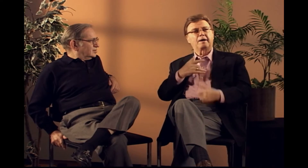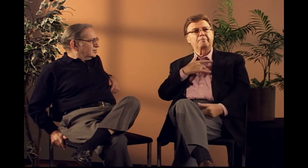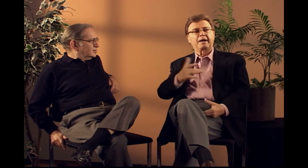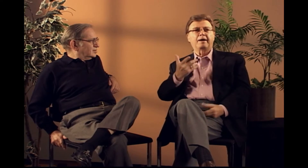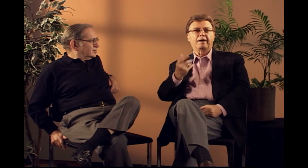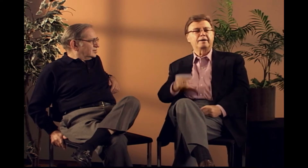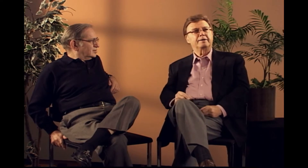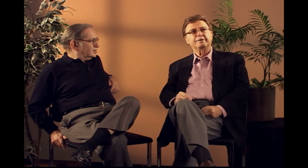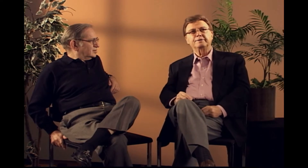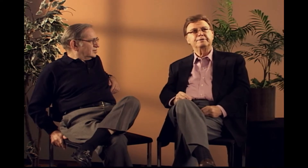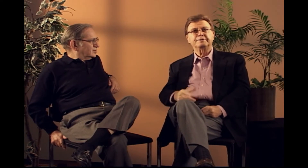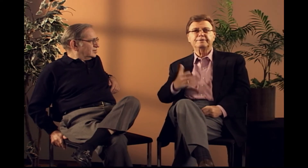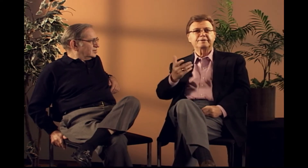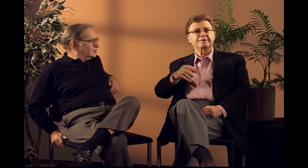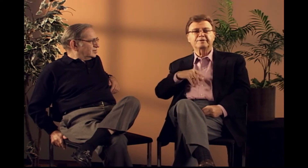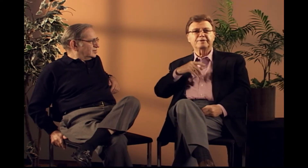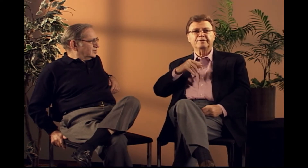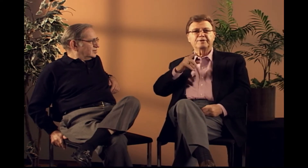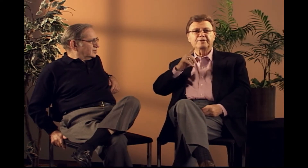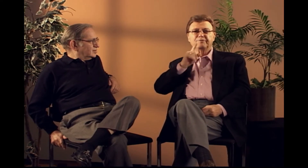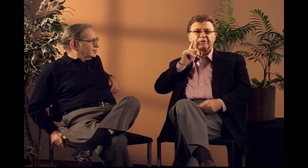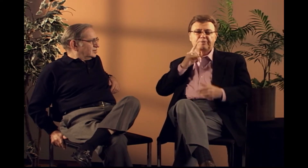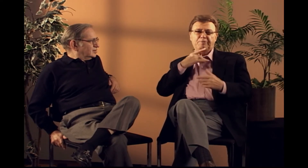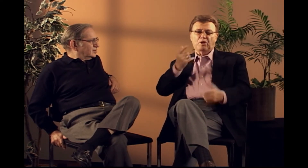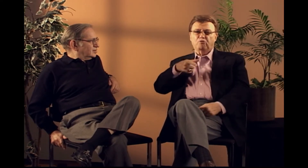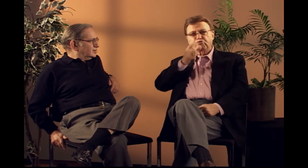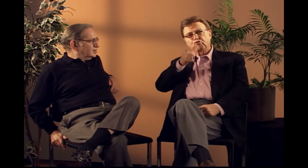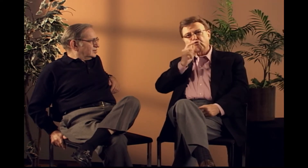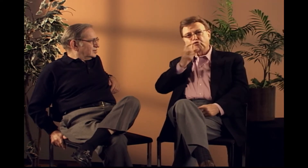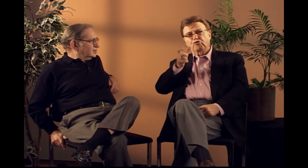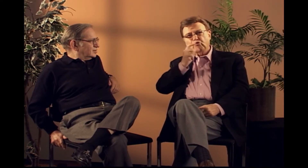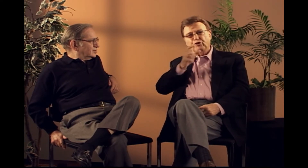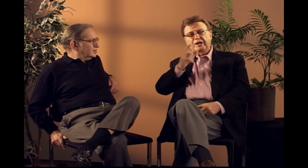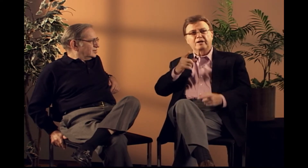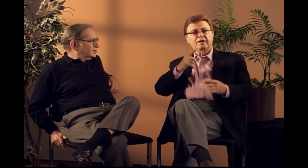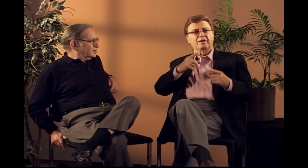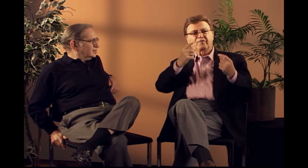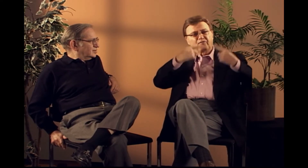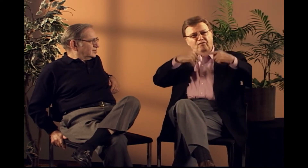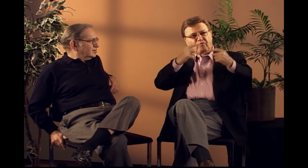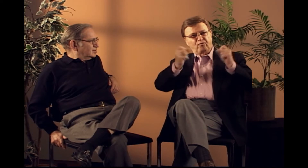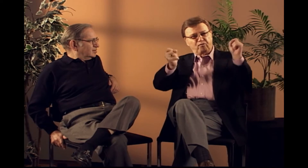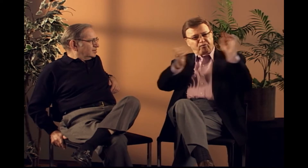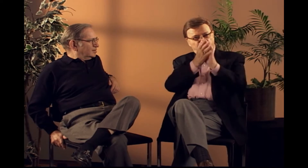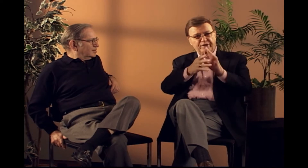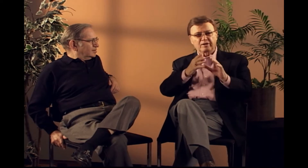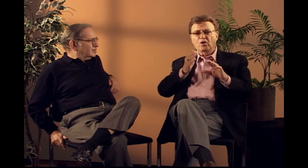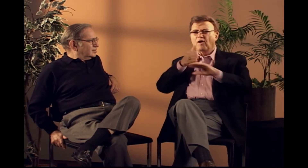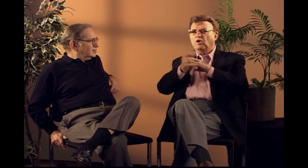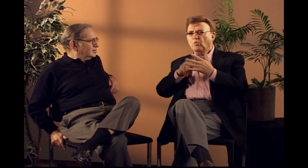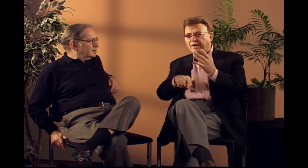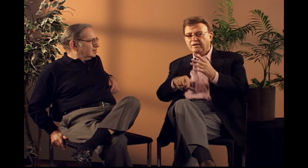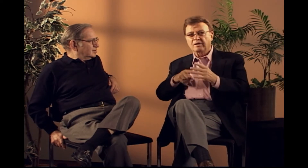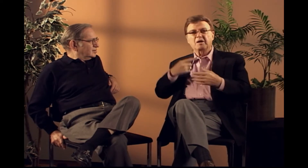So what would happen in a deaf club, typically? And they would say deaf people are always drinking, and they're always fighting.